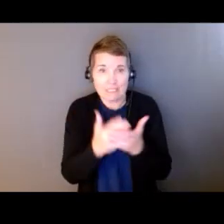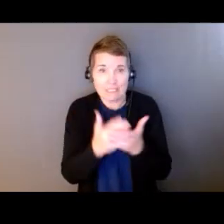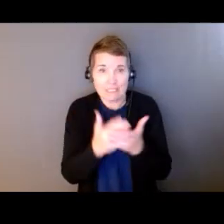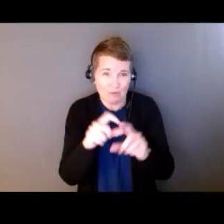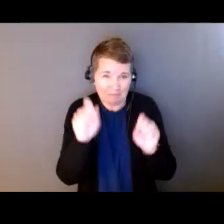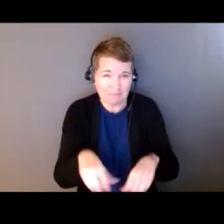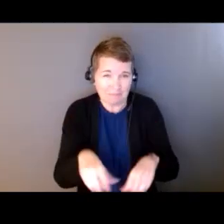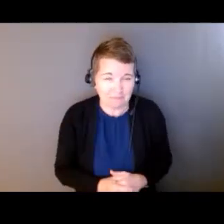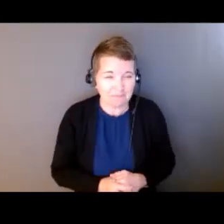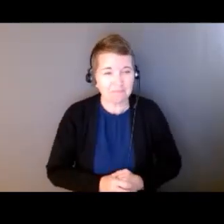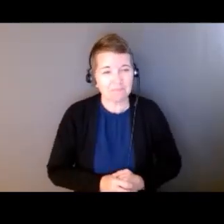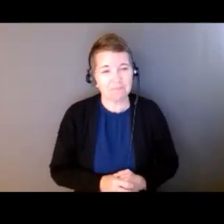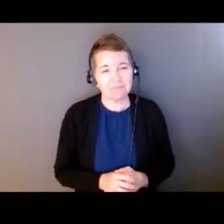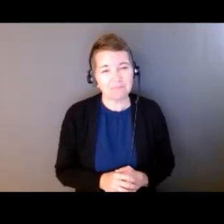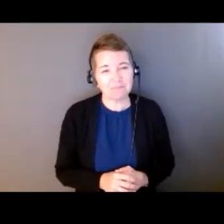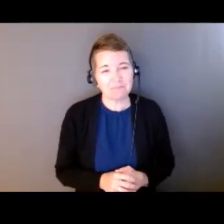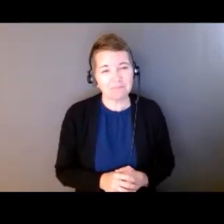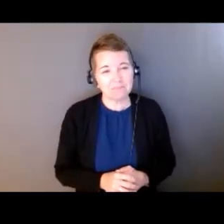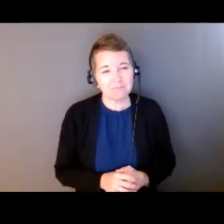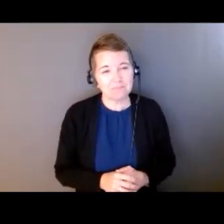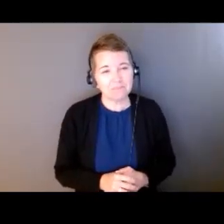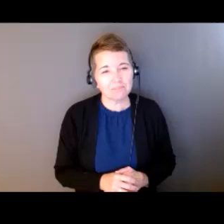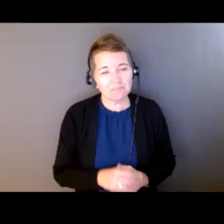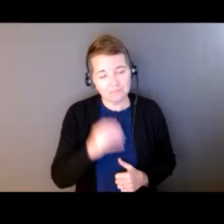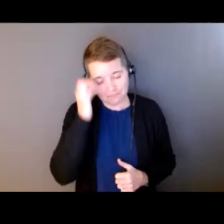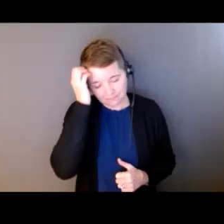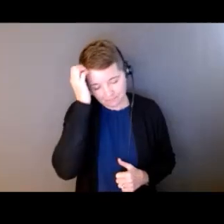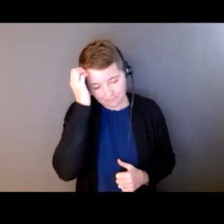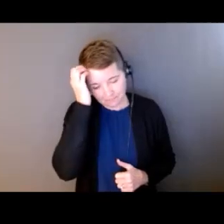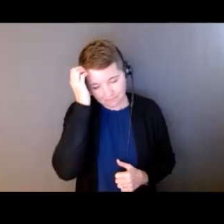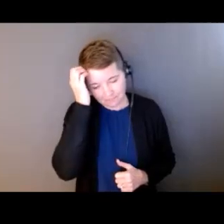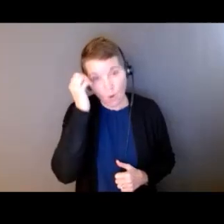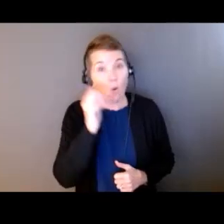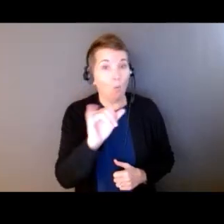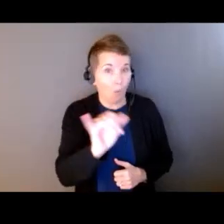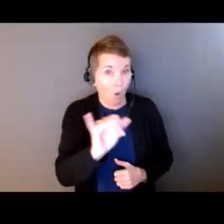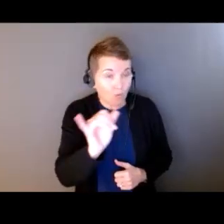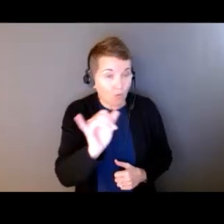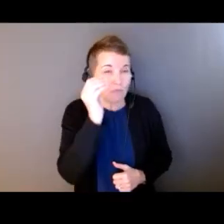The other thing to possibly take note of would be in this Helpful Hint